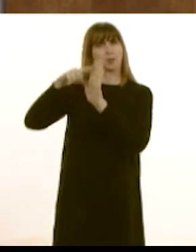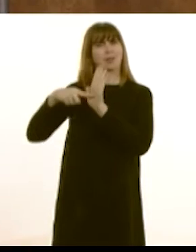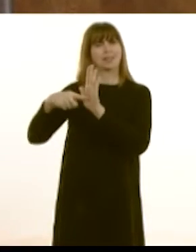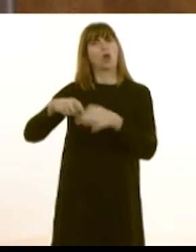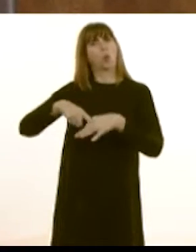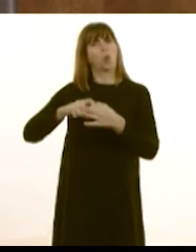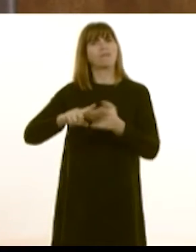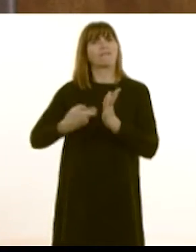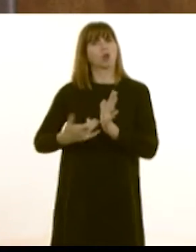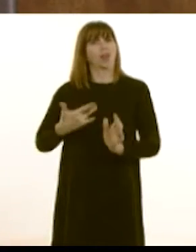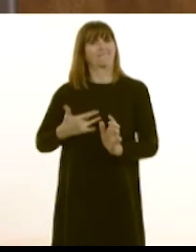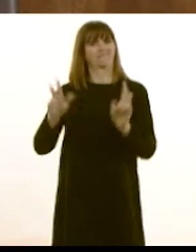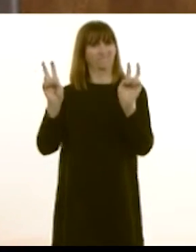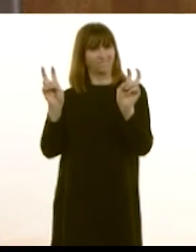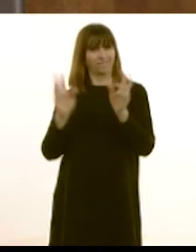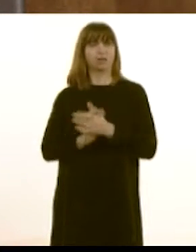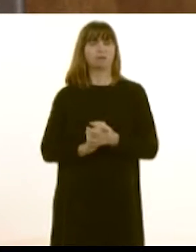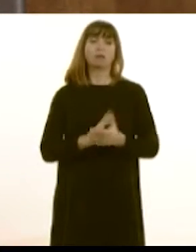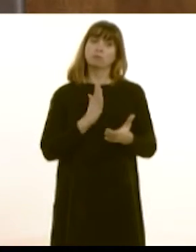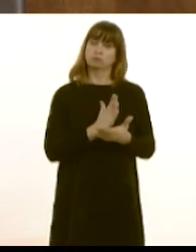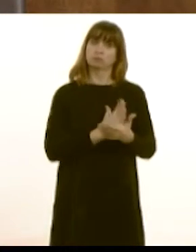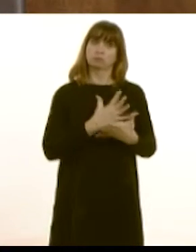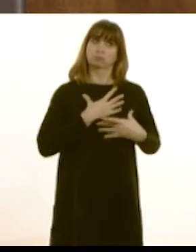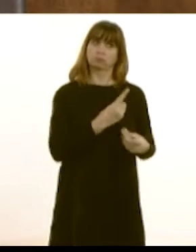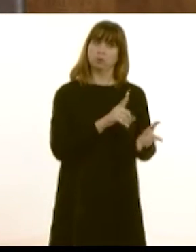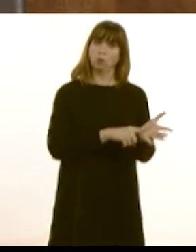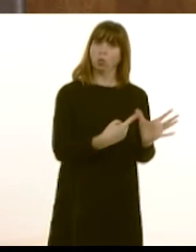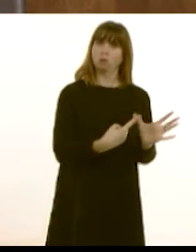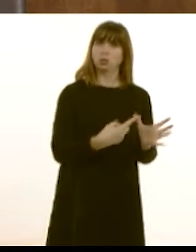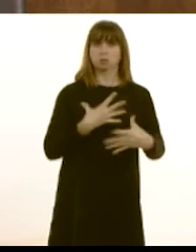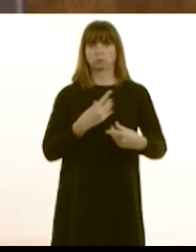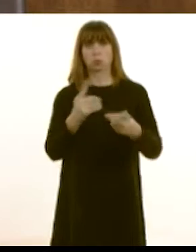But it is for schools and local authorities to determine whether federation is the best